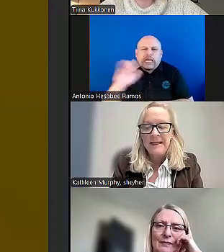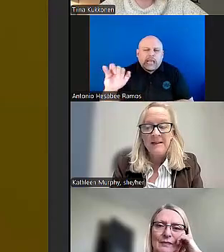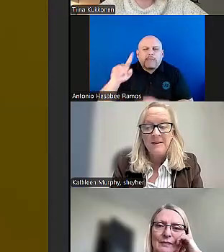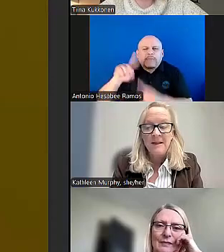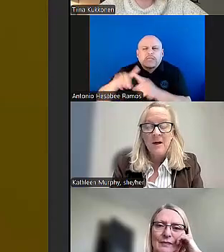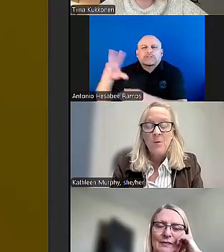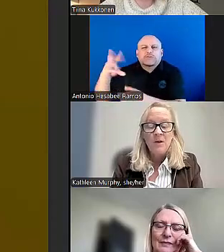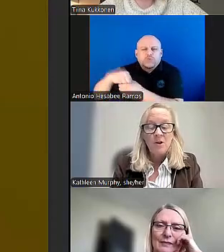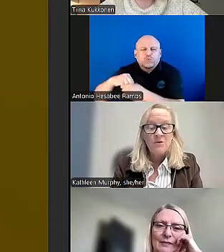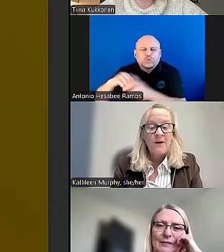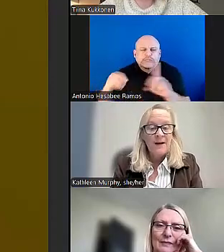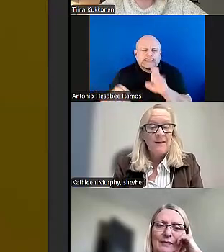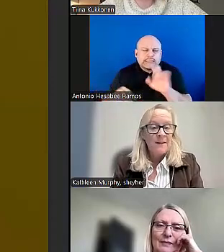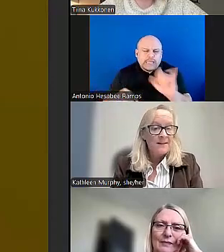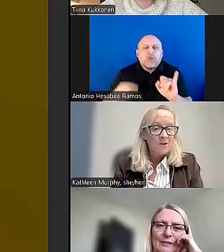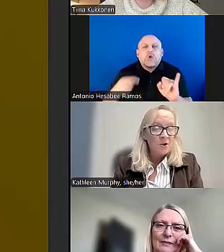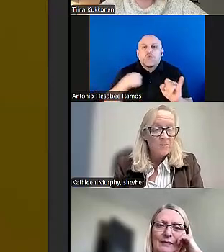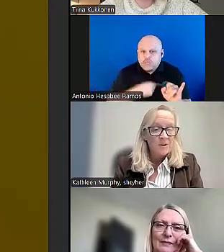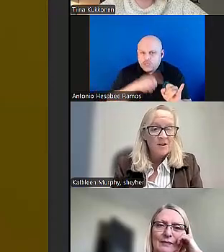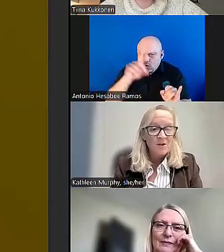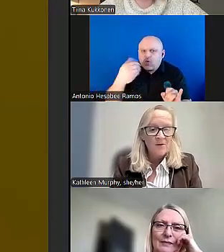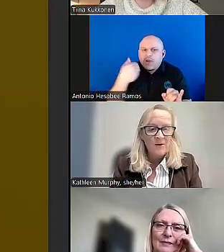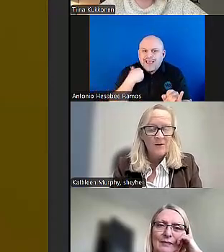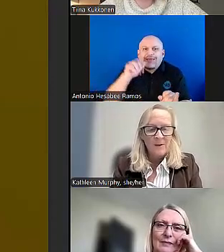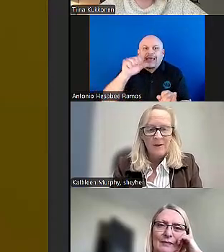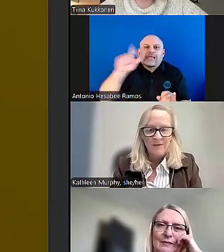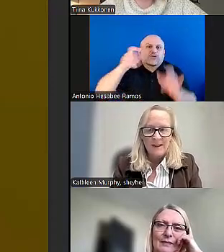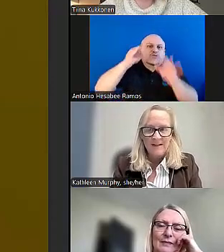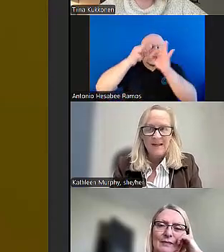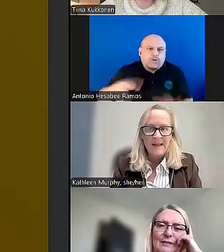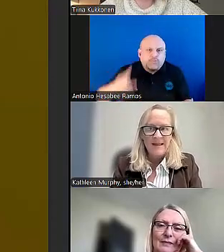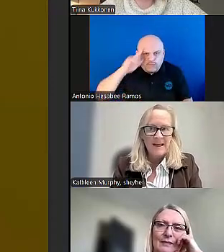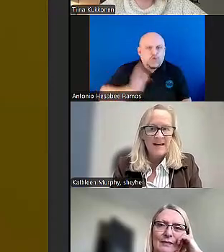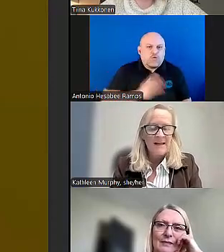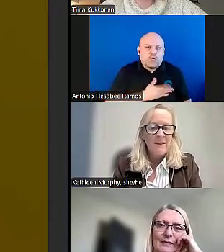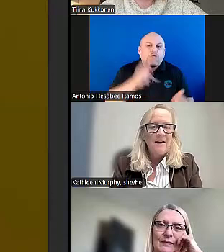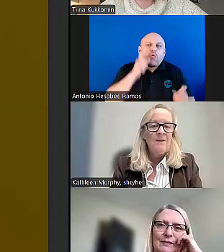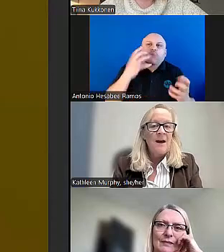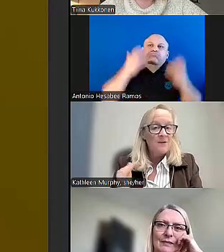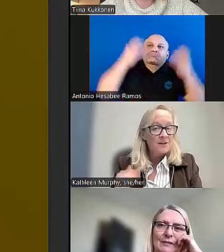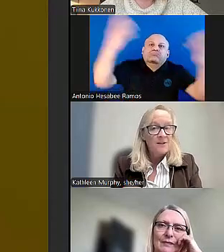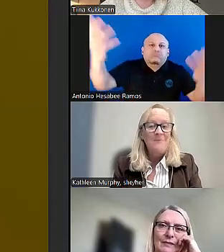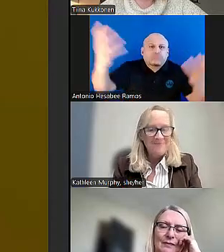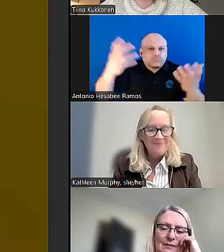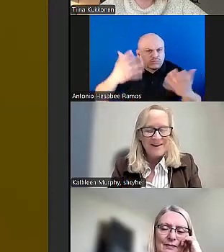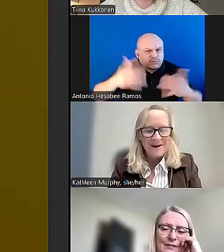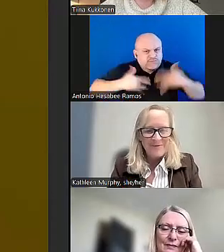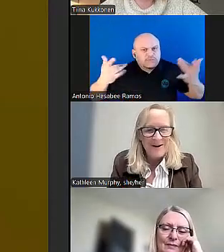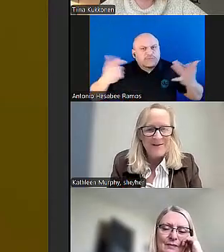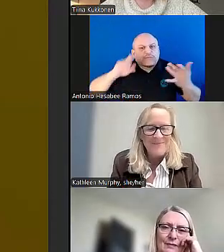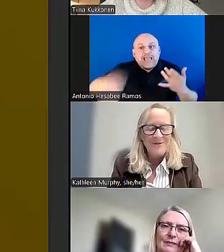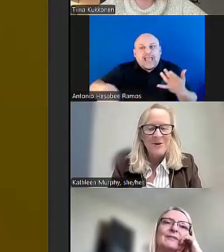and we do have a SL interpretation for our public events and they have to stop now. So